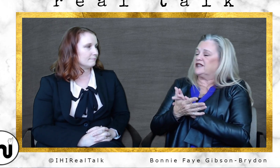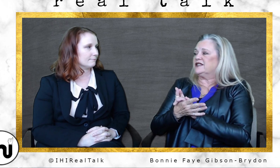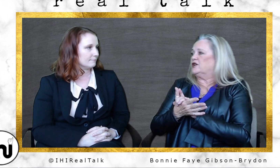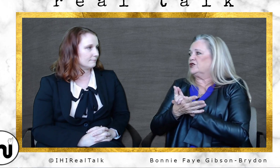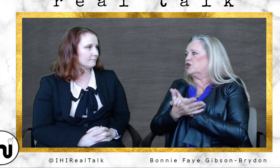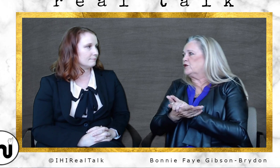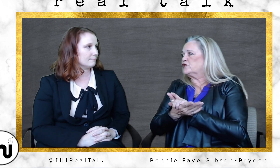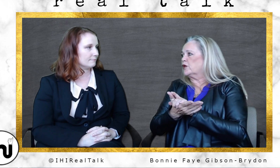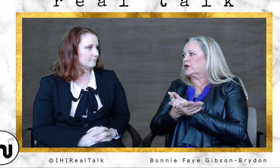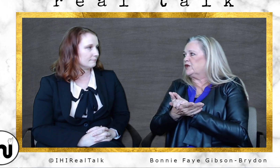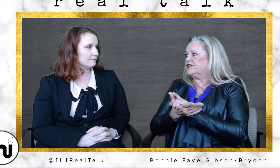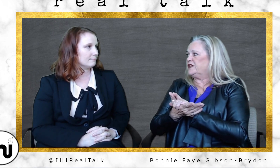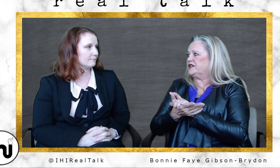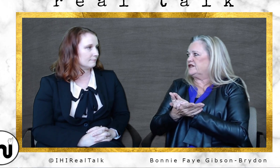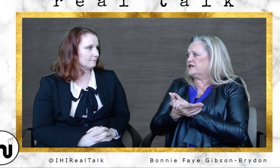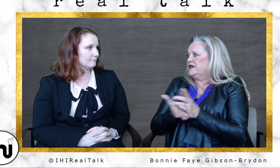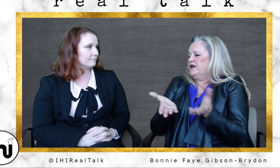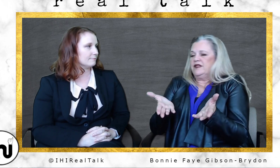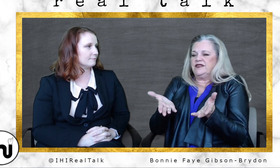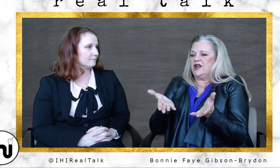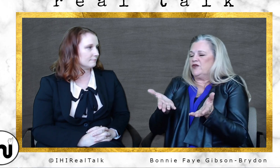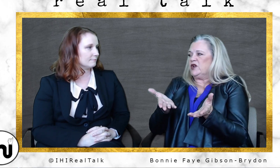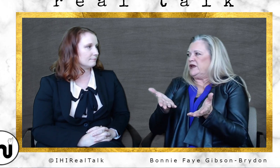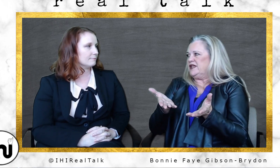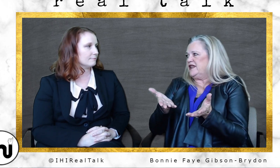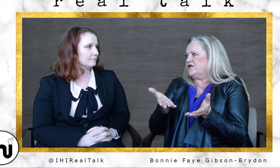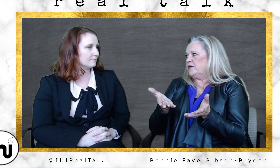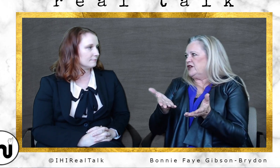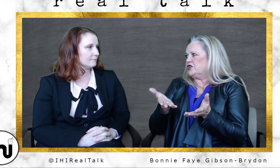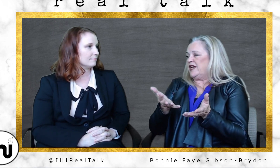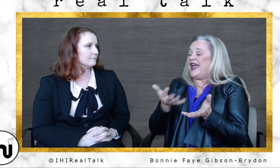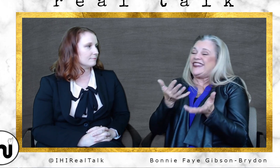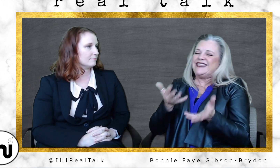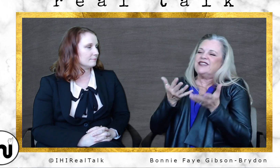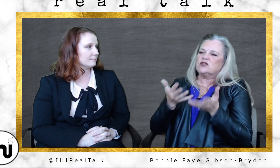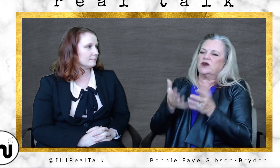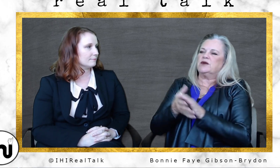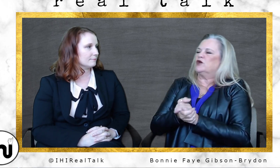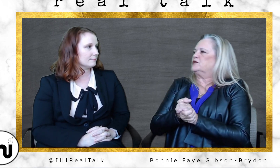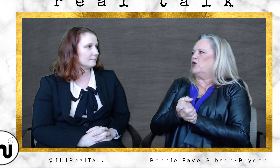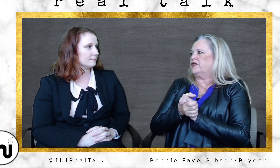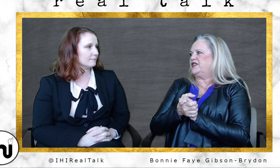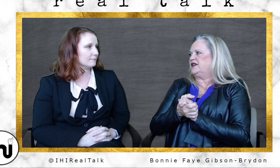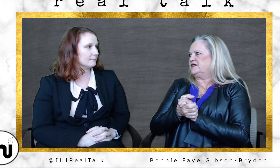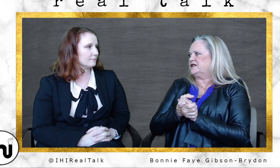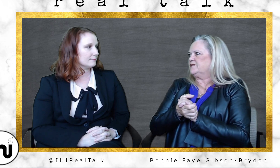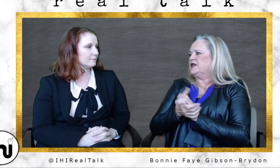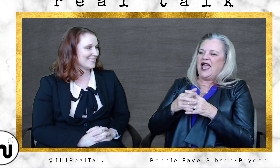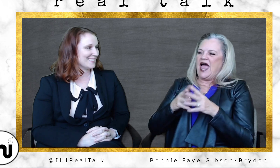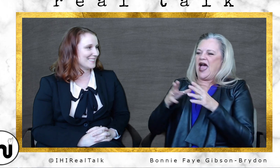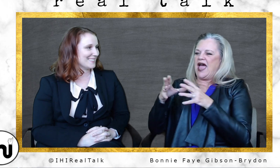as legal interpreters working with defendants. They don't think we need that information, and I think that's one of the most important things.